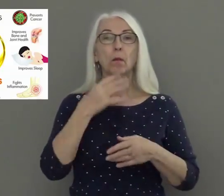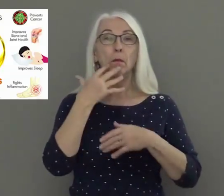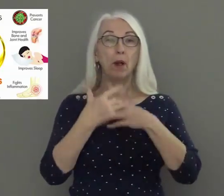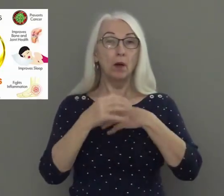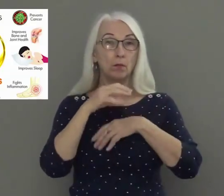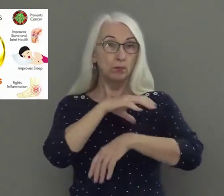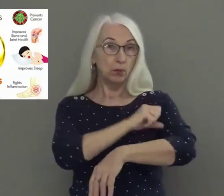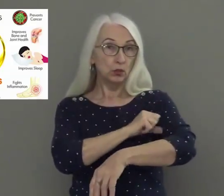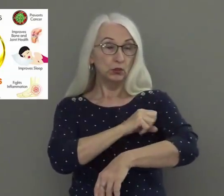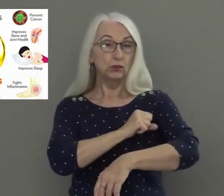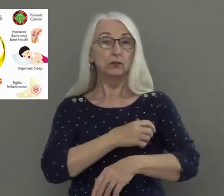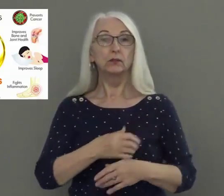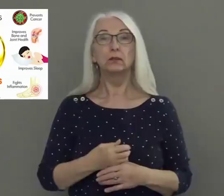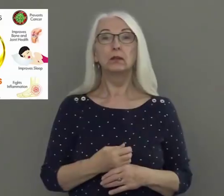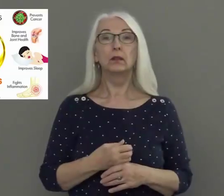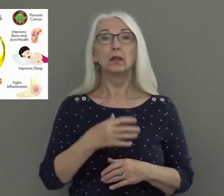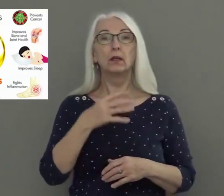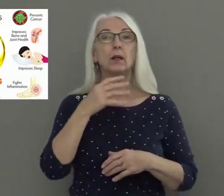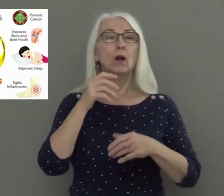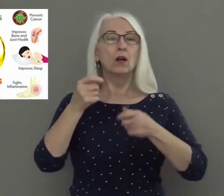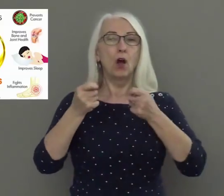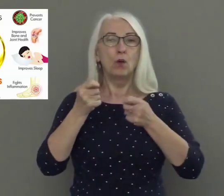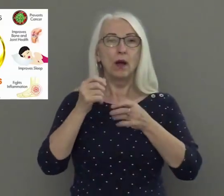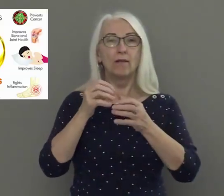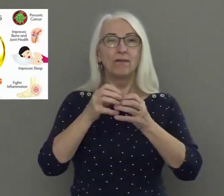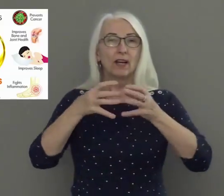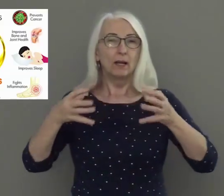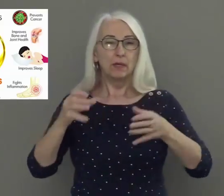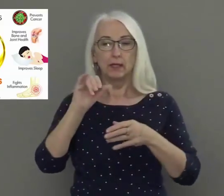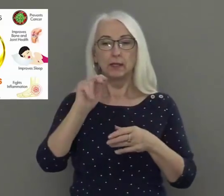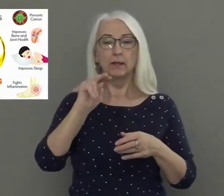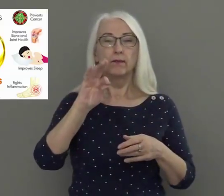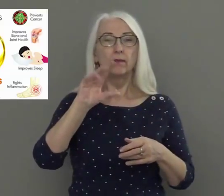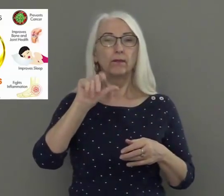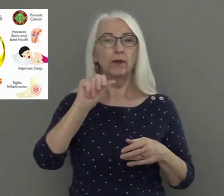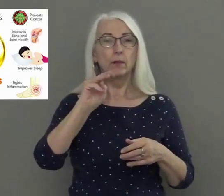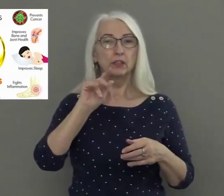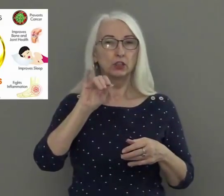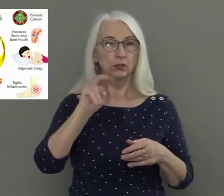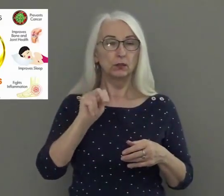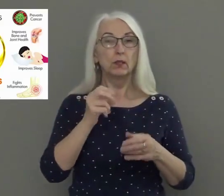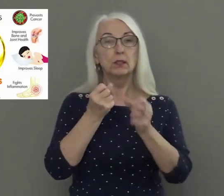> Blood pressure > Control inflammation